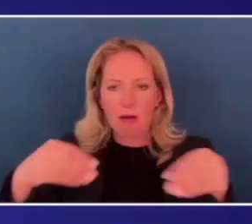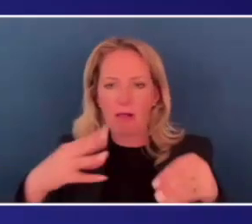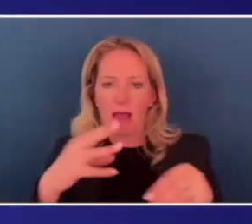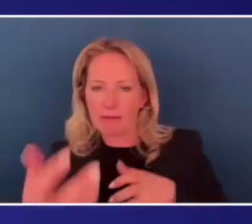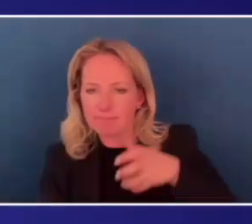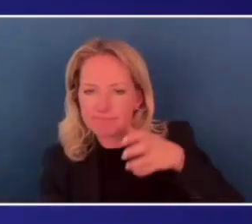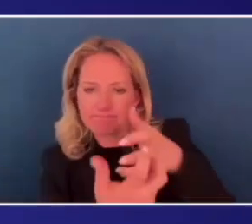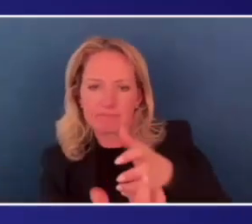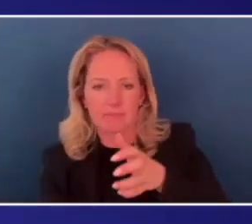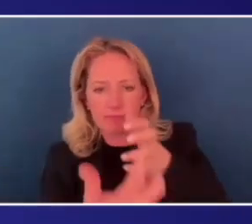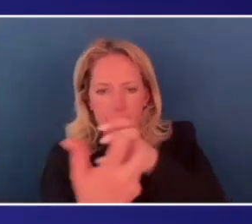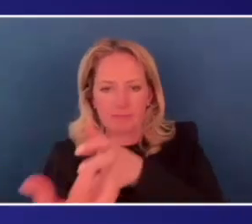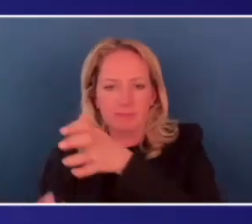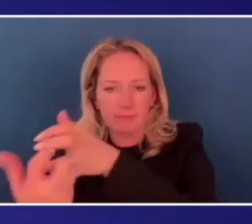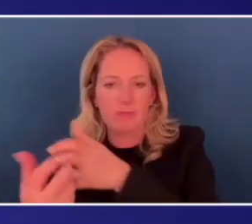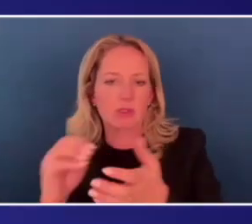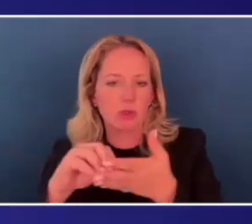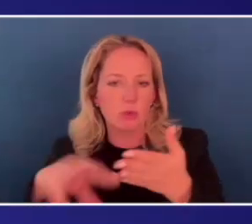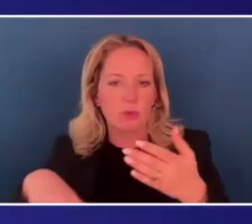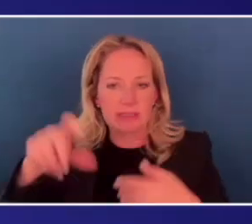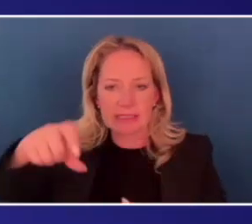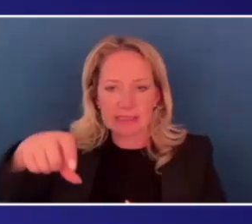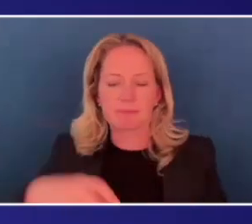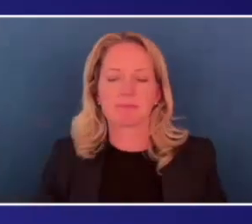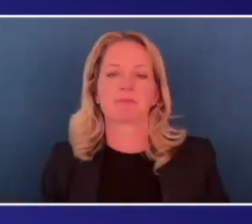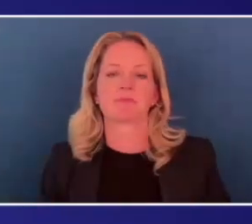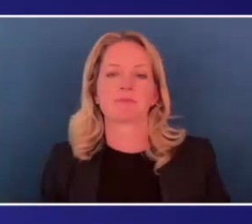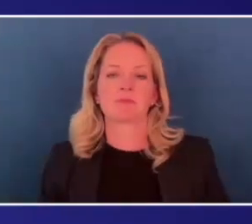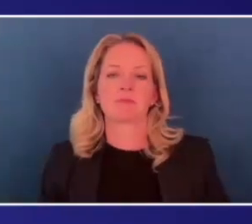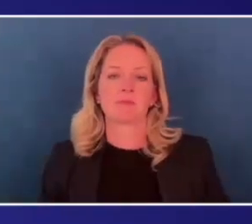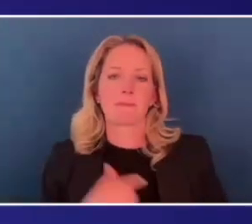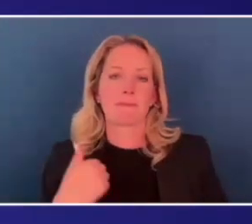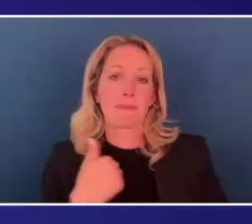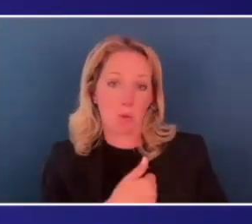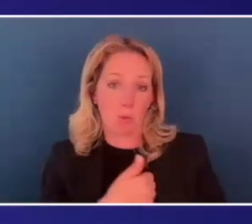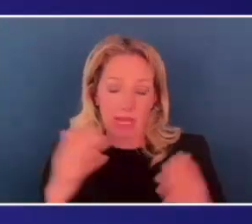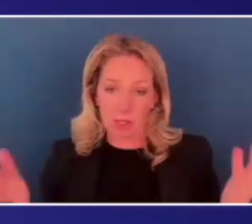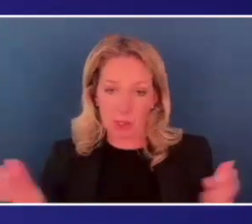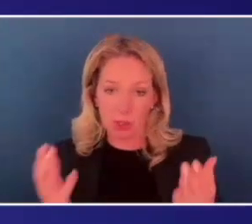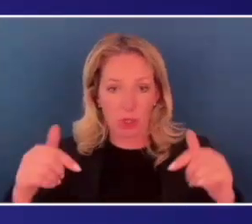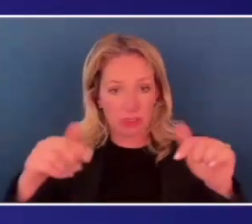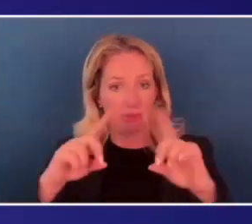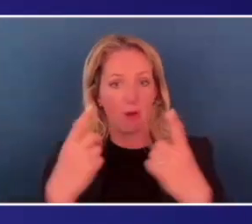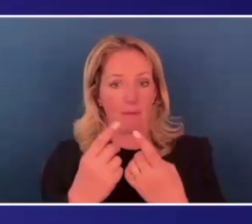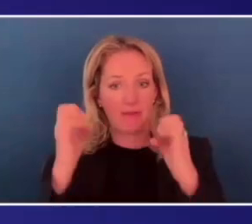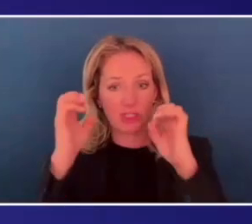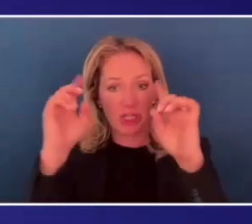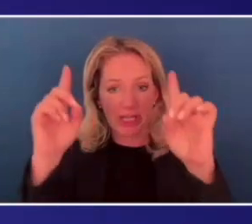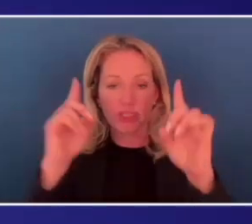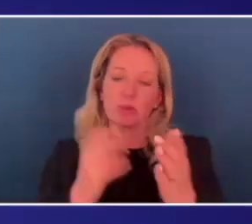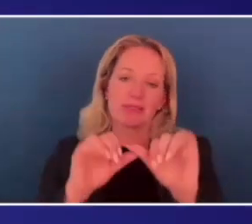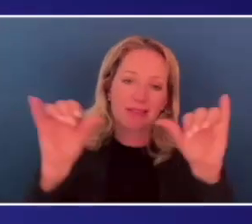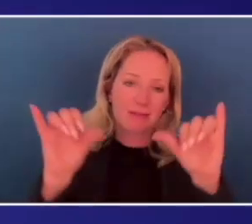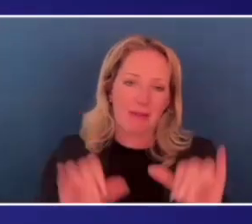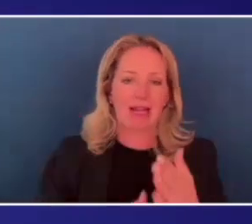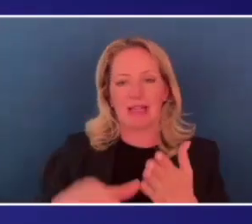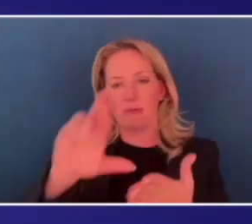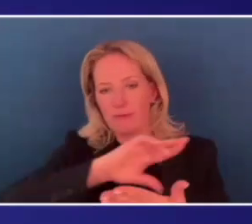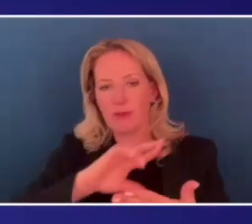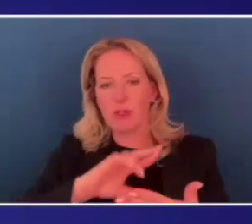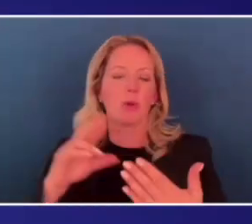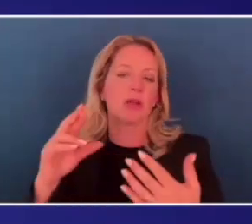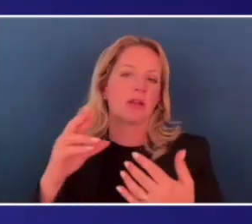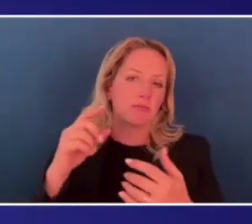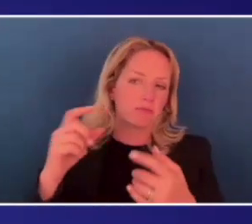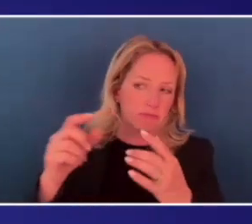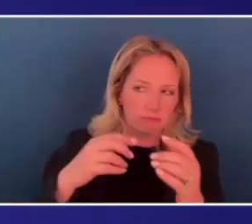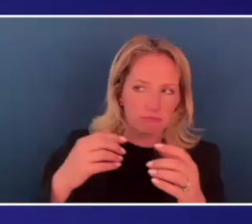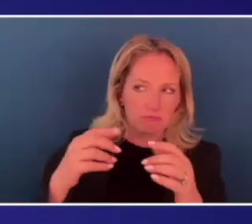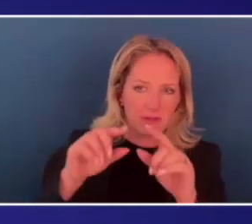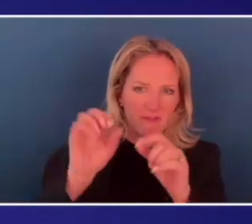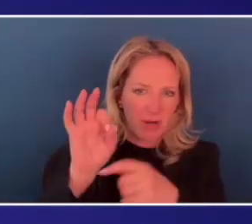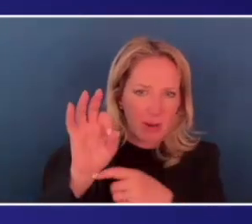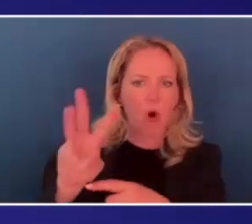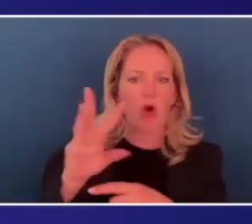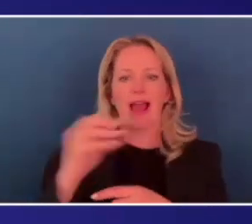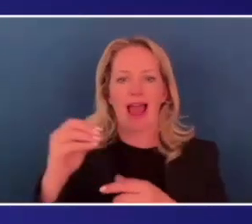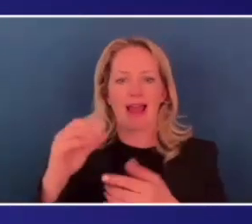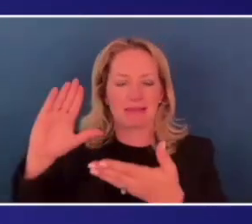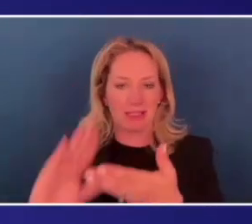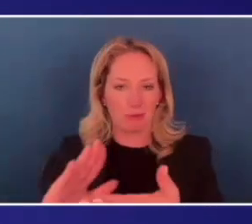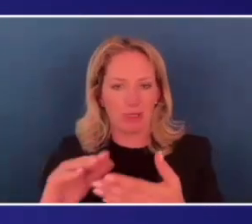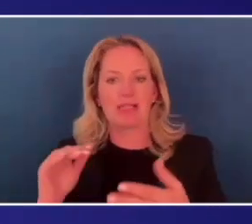Well, the department, we urge the department rather to systematically review the regulatory framework in these areas. To decrease institutional burden in by reducing overlap.